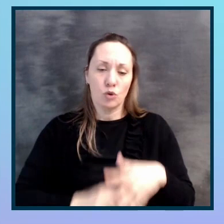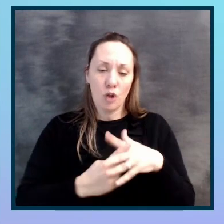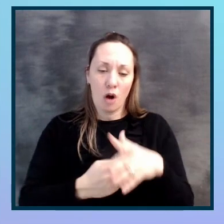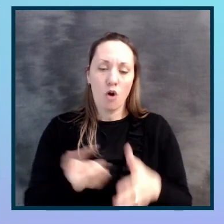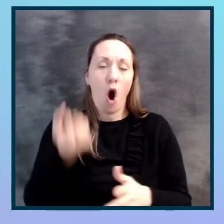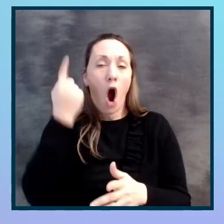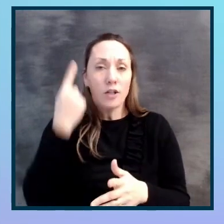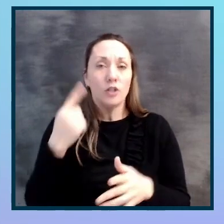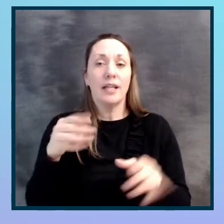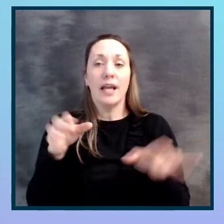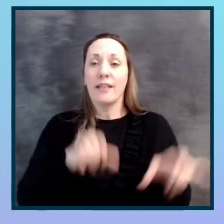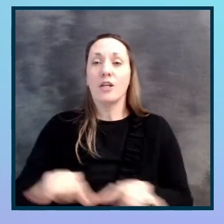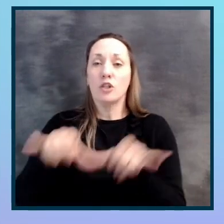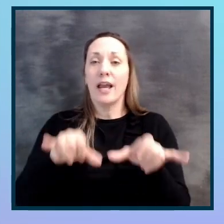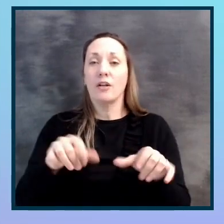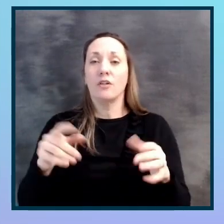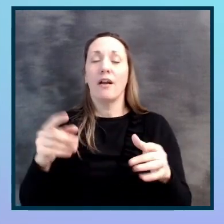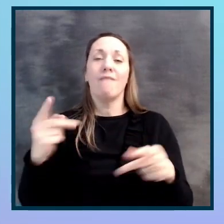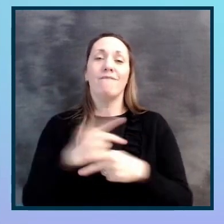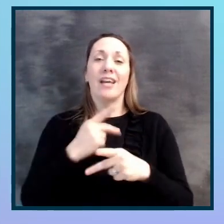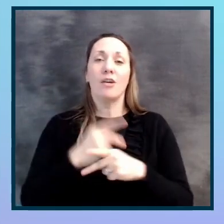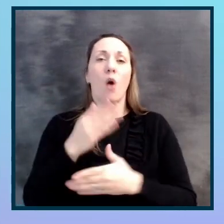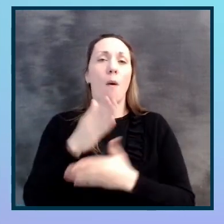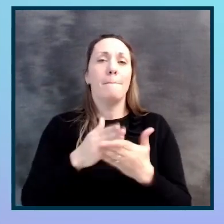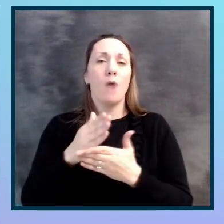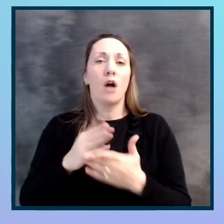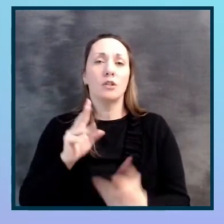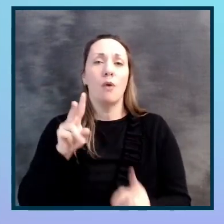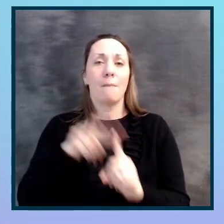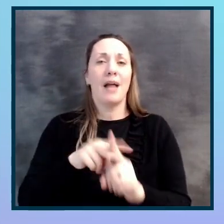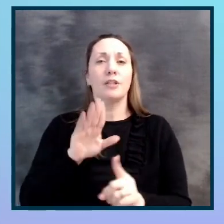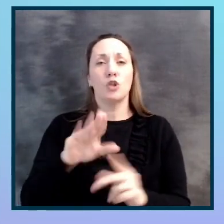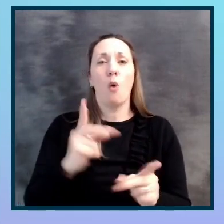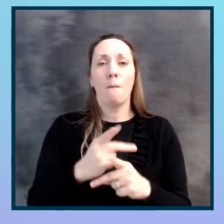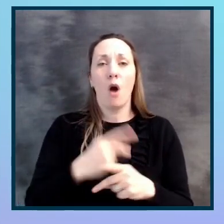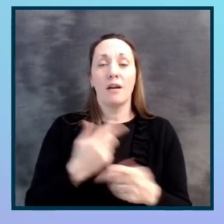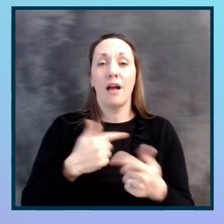figure out what parts of those would apply to your product, and then try to translate those